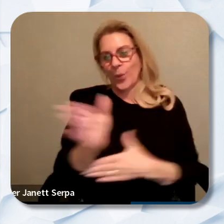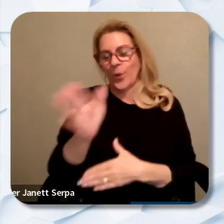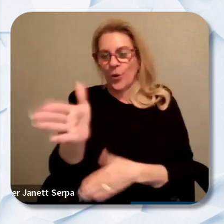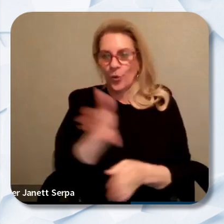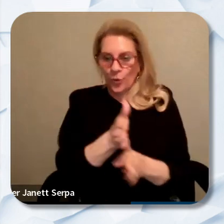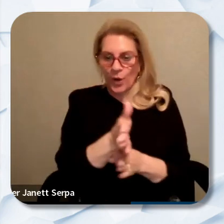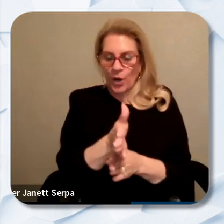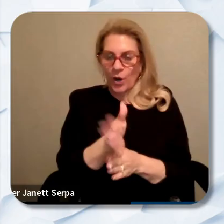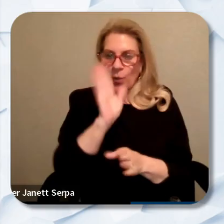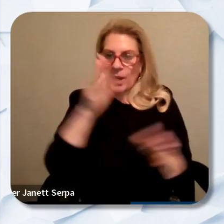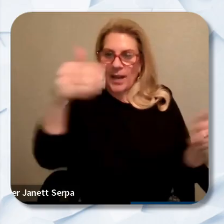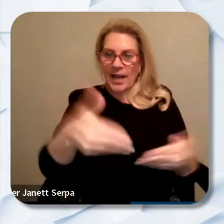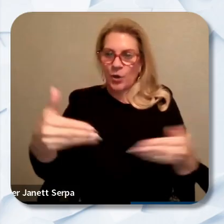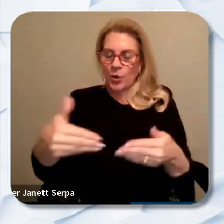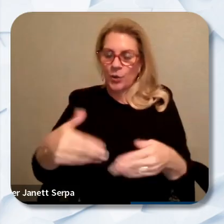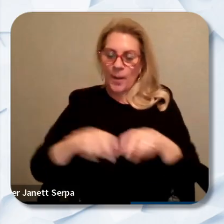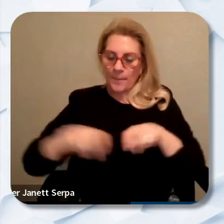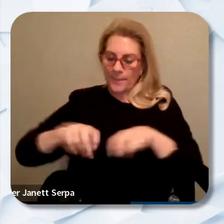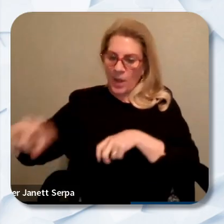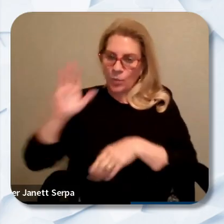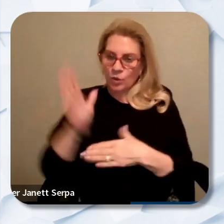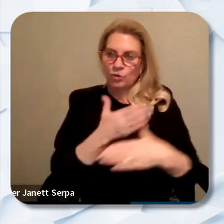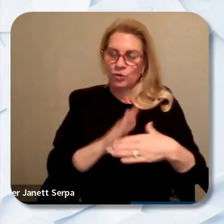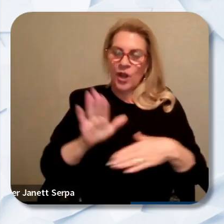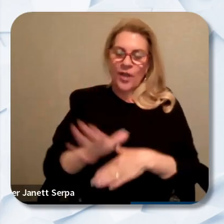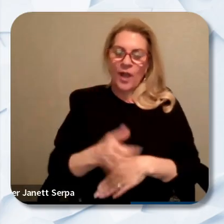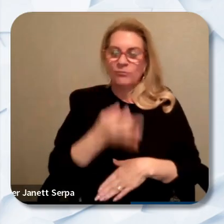introduce our panelists who will be sharing their insights and expertise through the panel